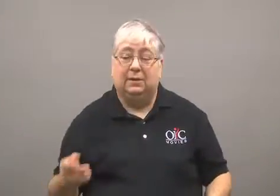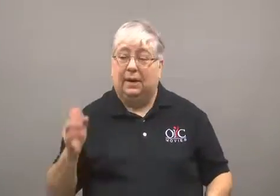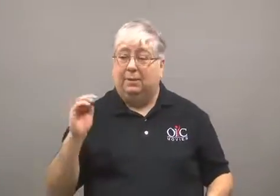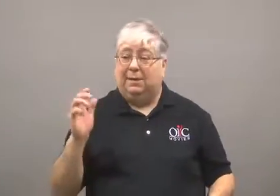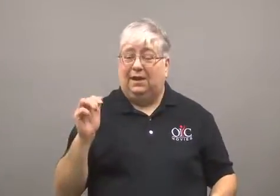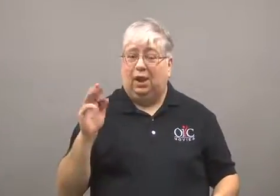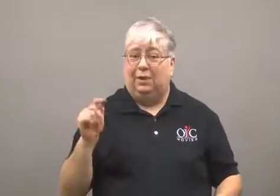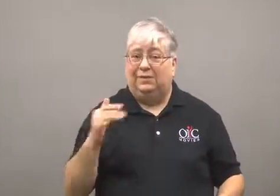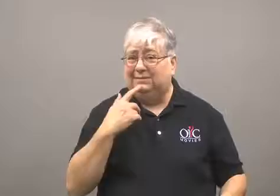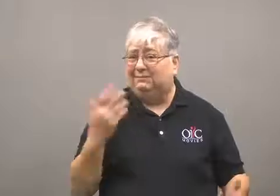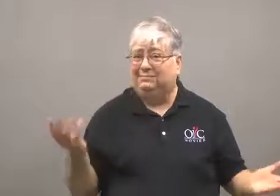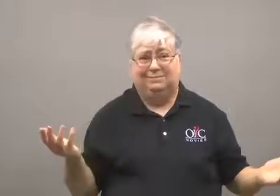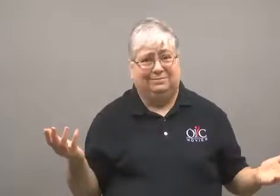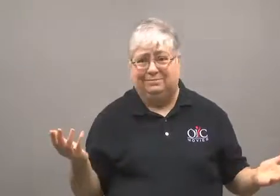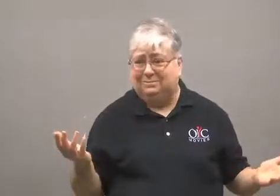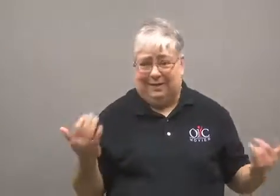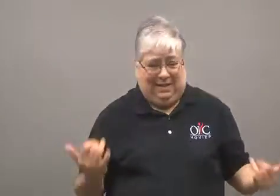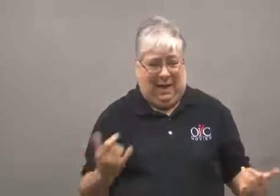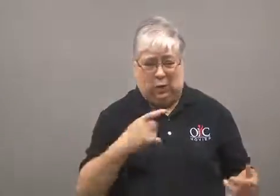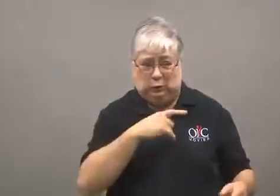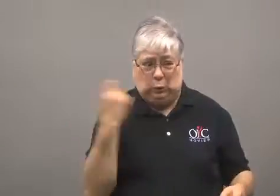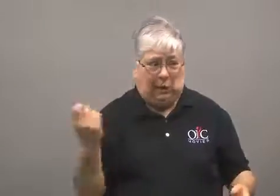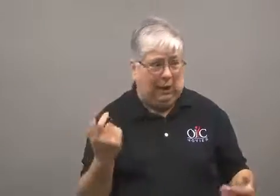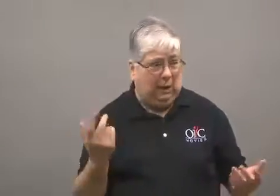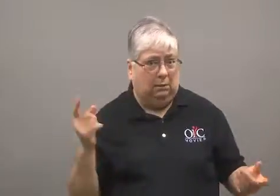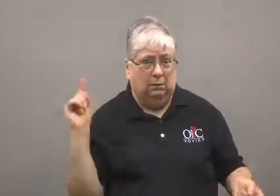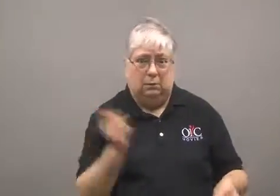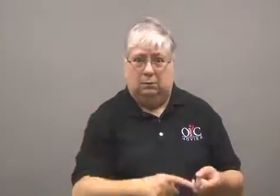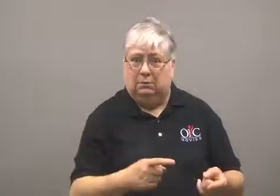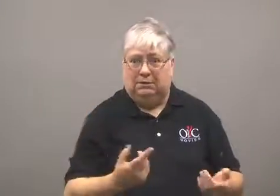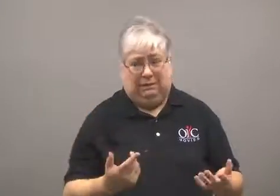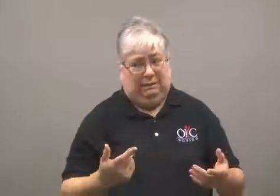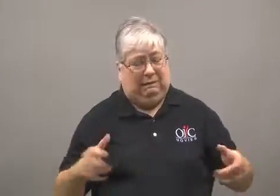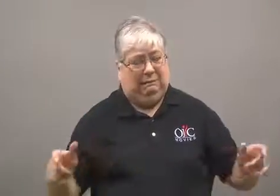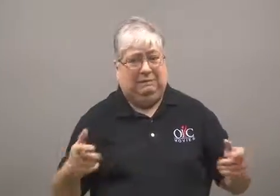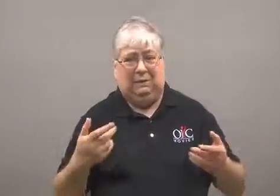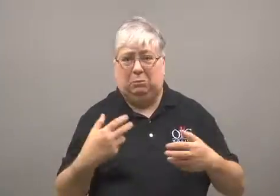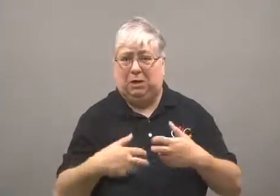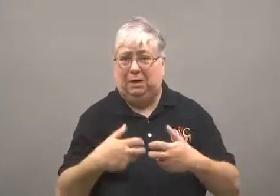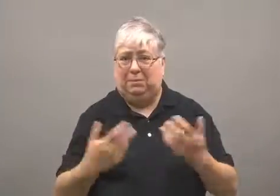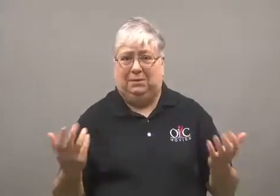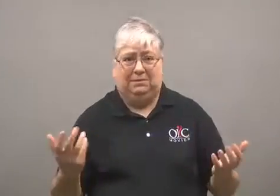McCarthy said the drought was a big problem.